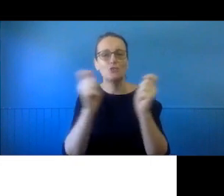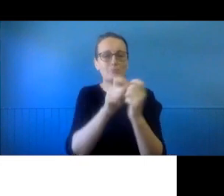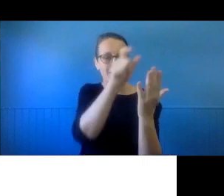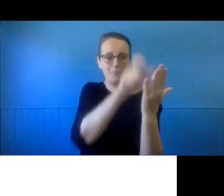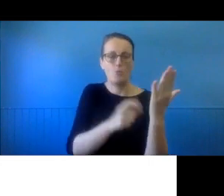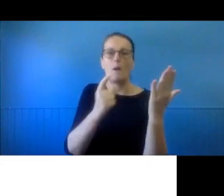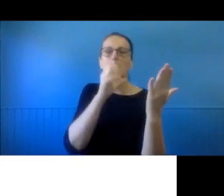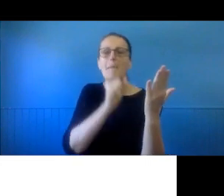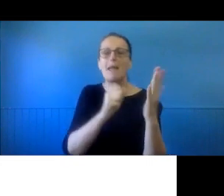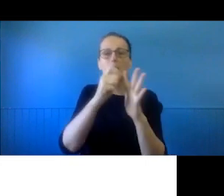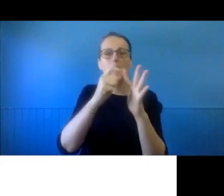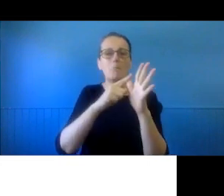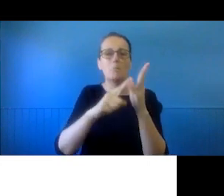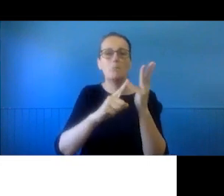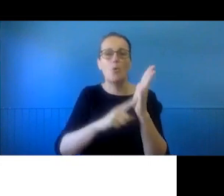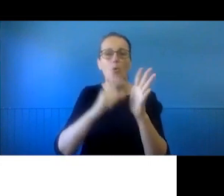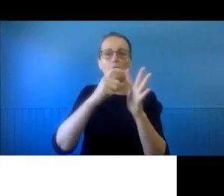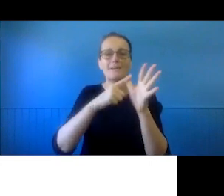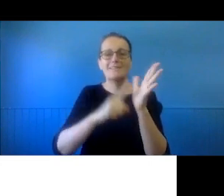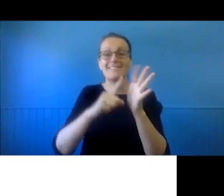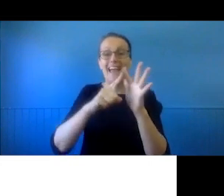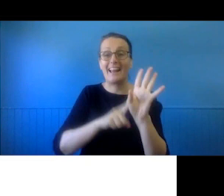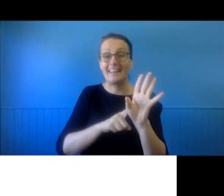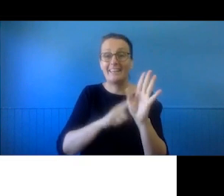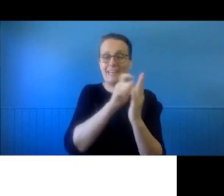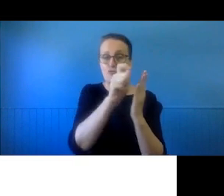and he talked about the fact that many businesses, many enterprises,